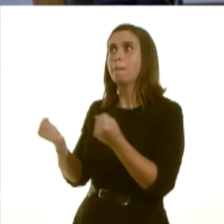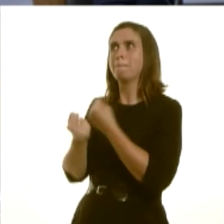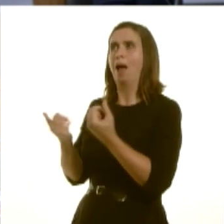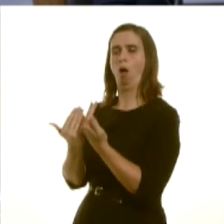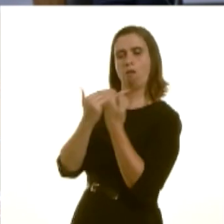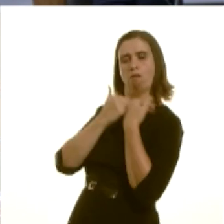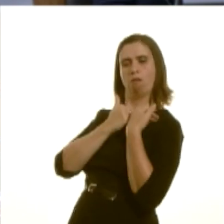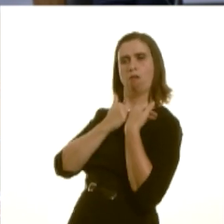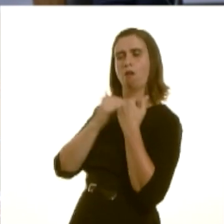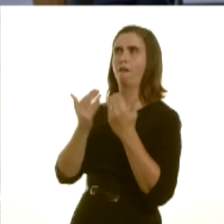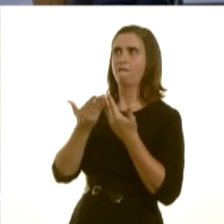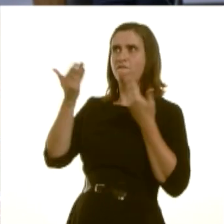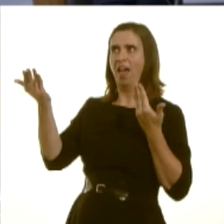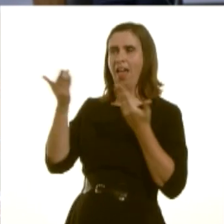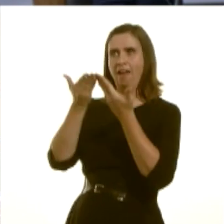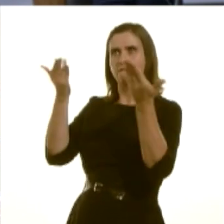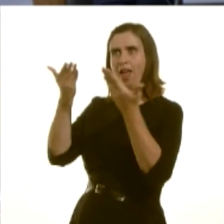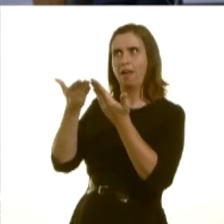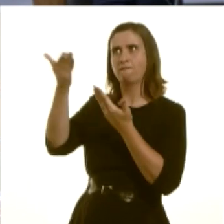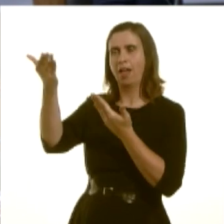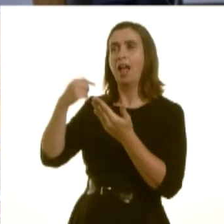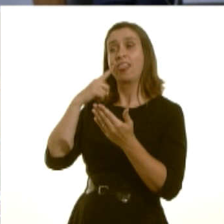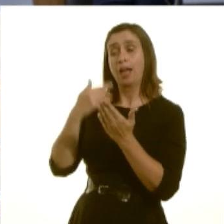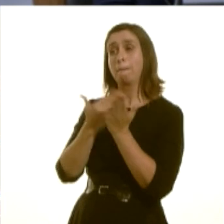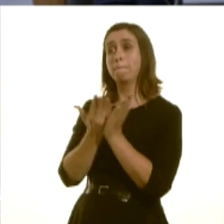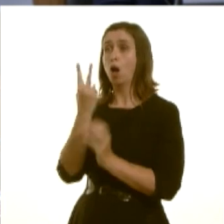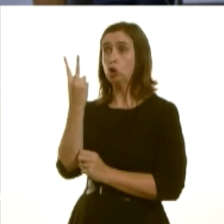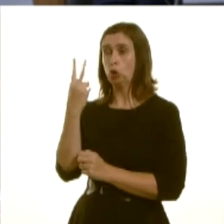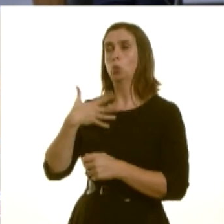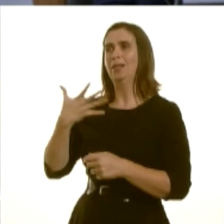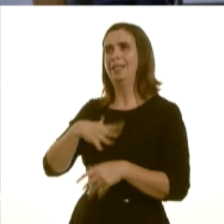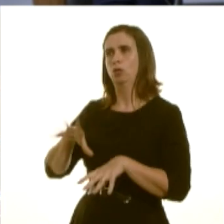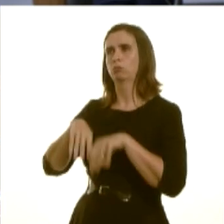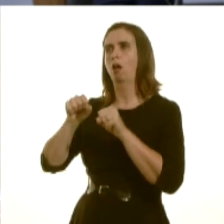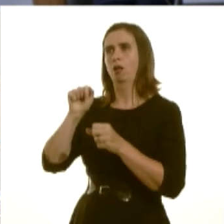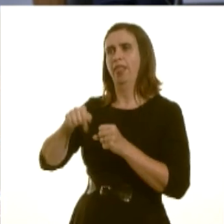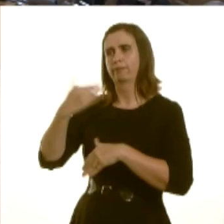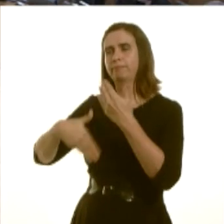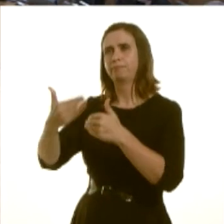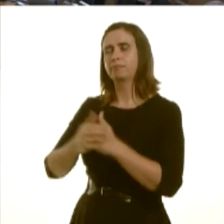the UK, certainly, part 2 will need to be implemented. Kirsty Williams: At the beginning of this year, you said that the income tax powers